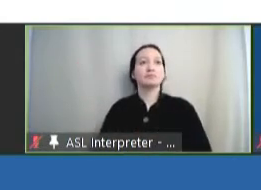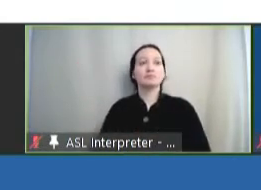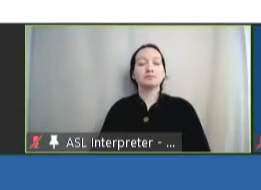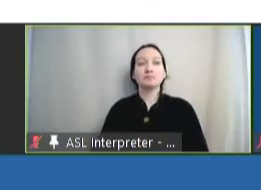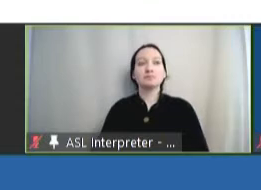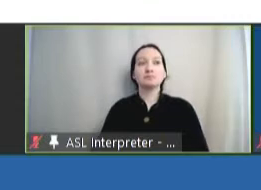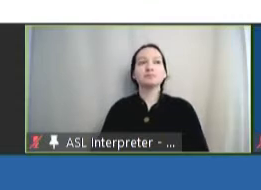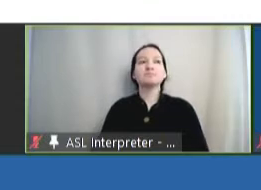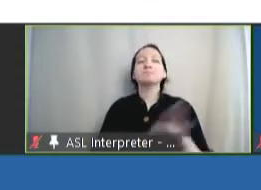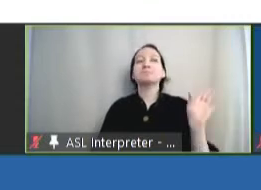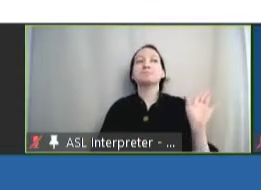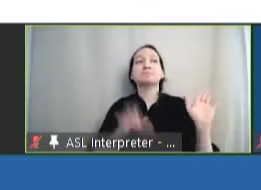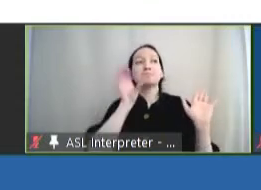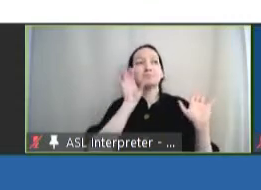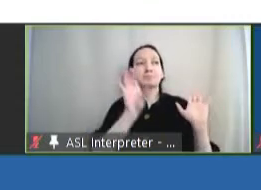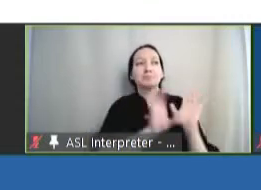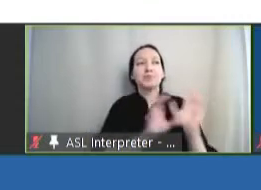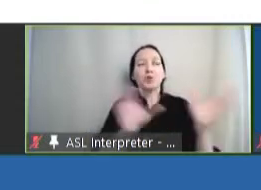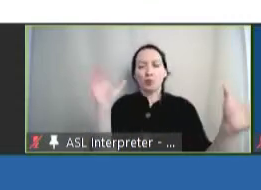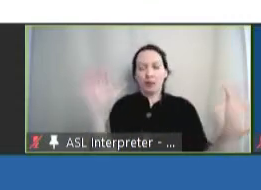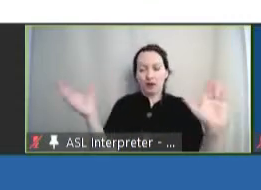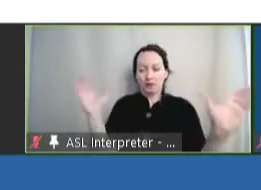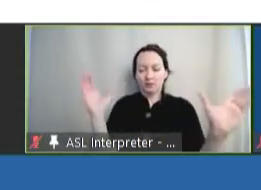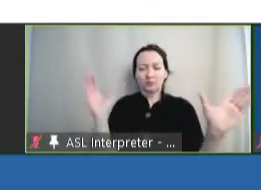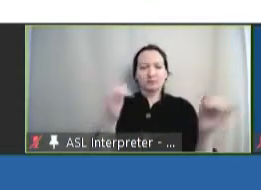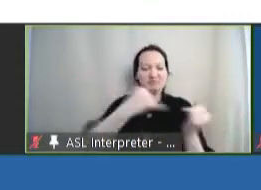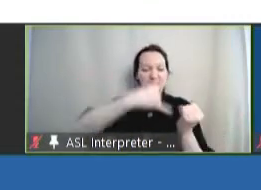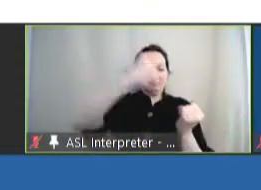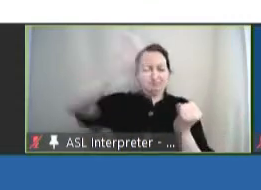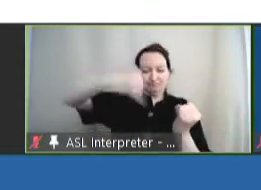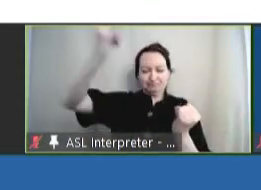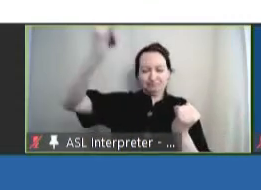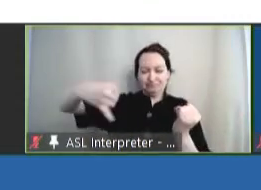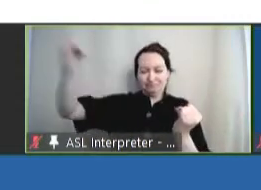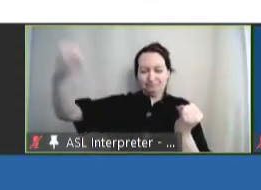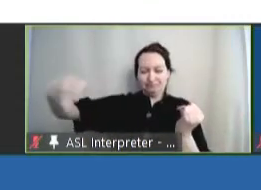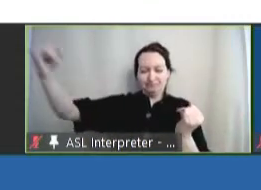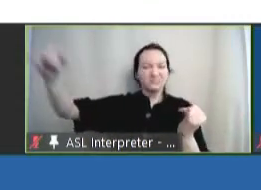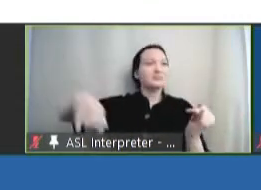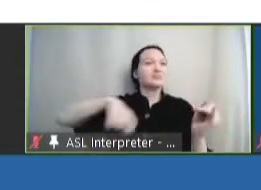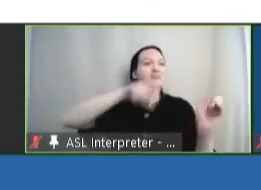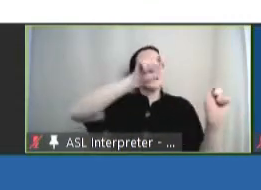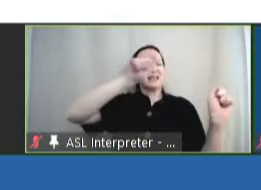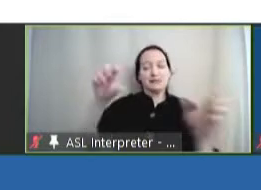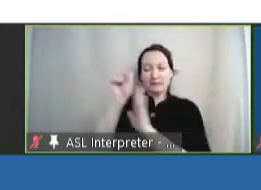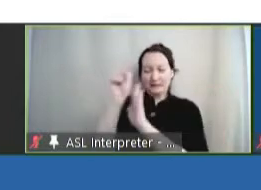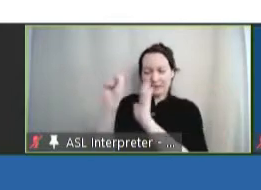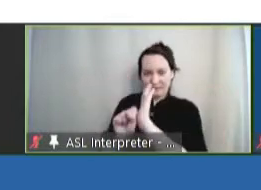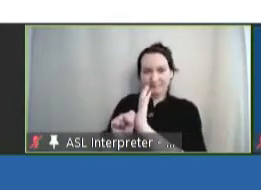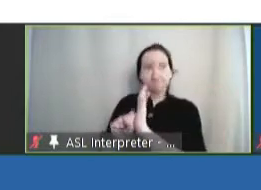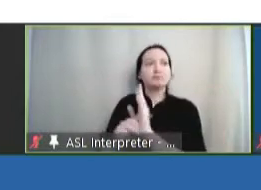This figure compares the bars to the dots by state. So, what are the bars and the dots? The